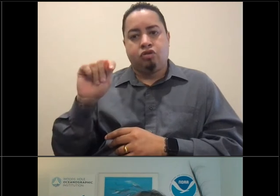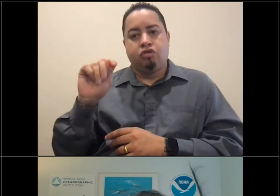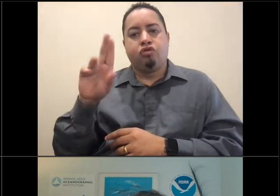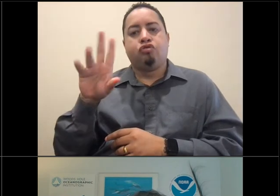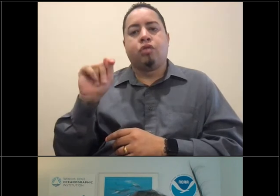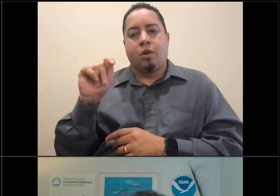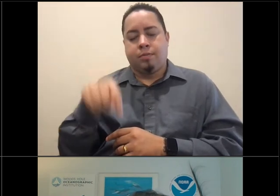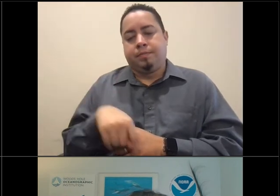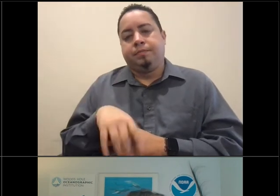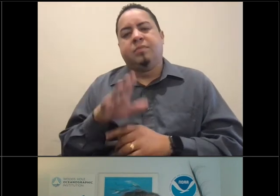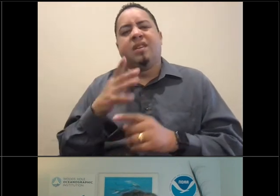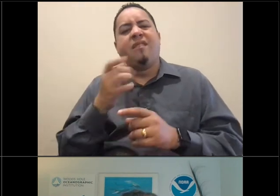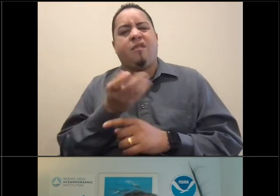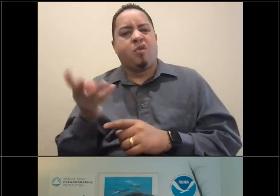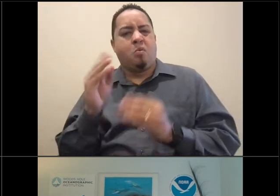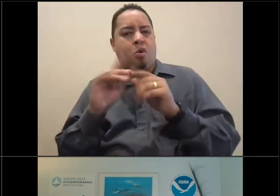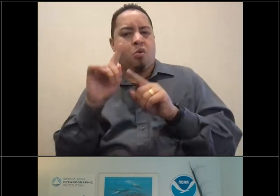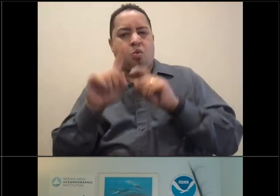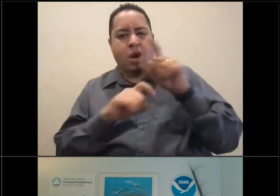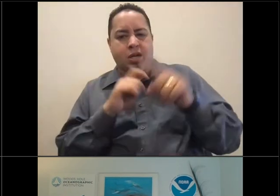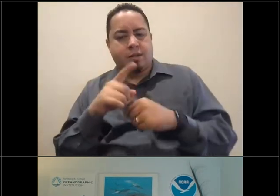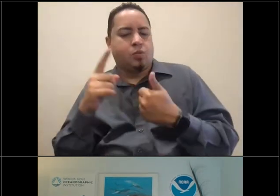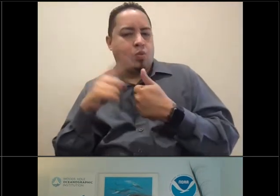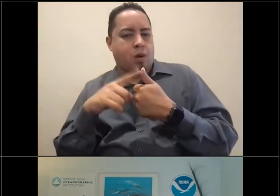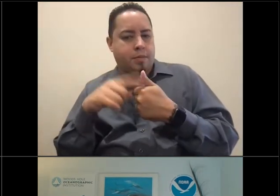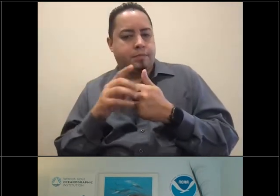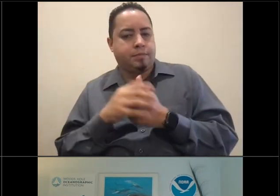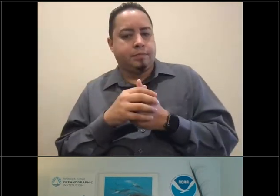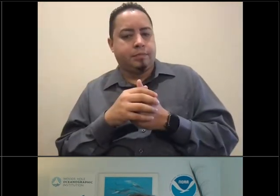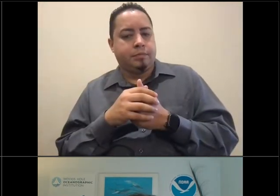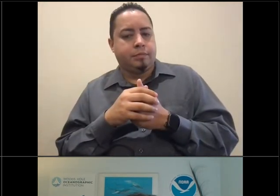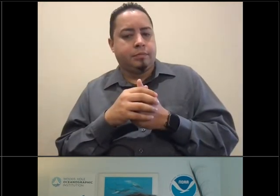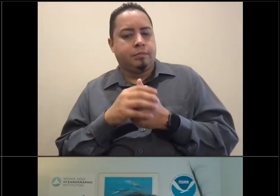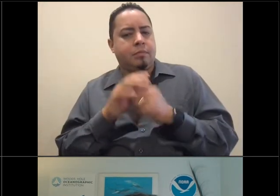And Katya asks, can you tell if a lake trout is a male versus female?